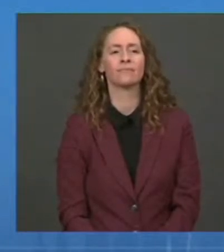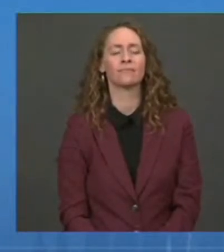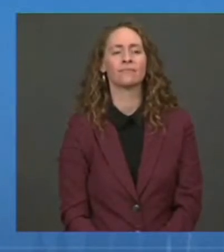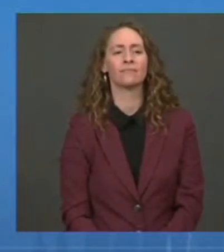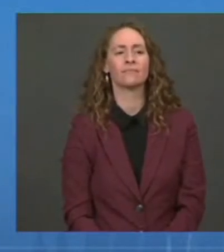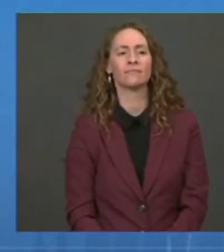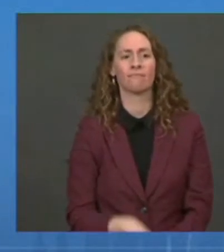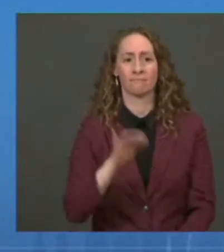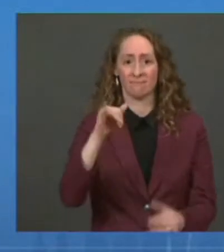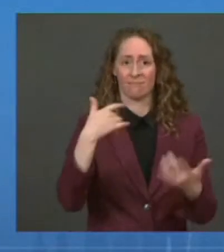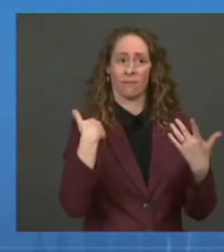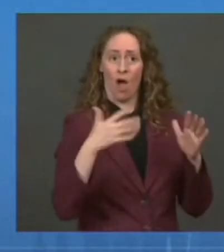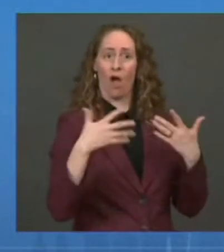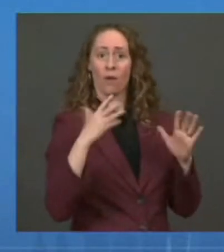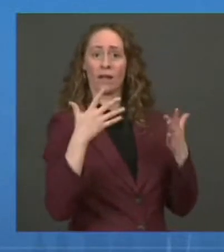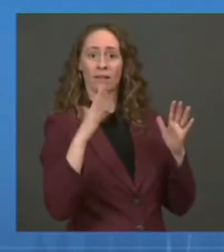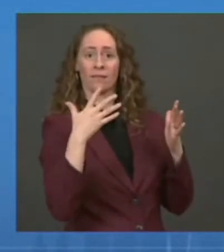WHAT ALL BUT SEVEN OTHER